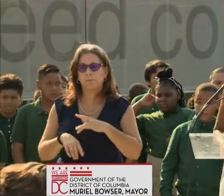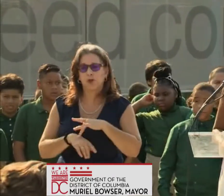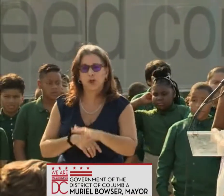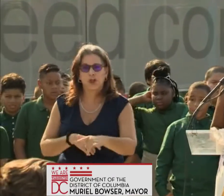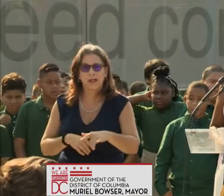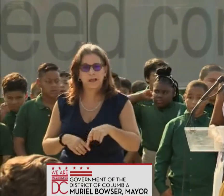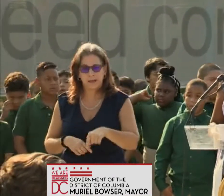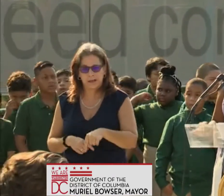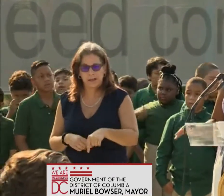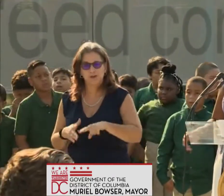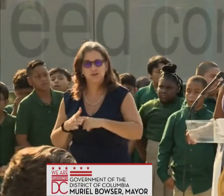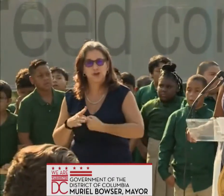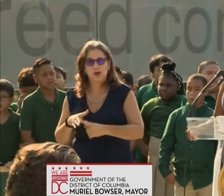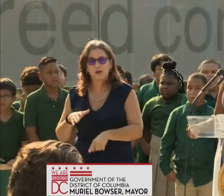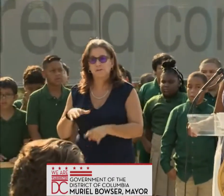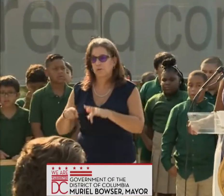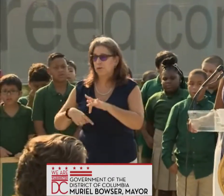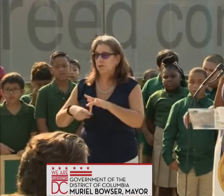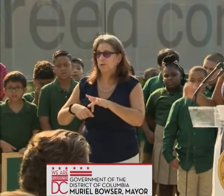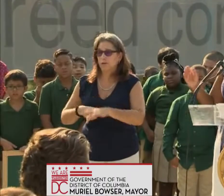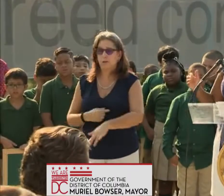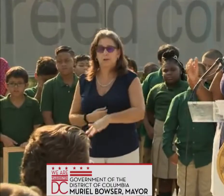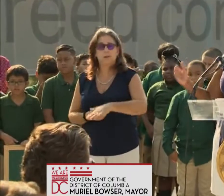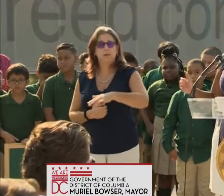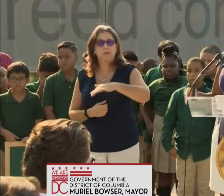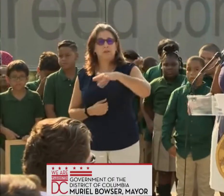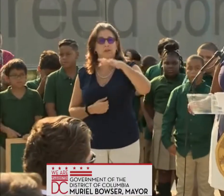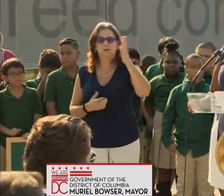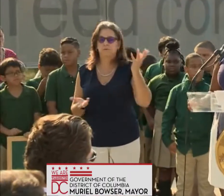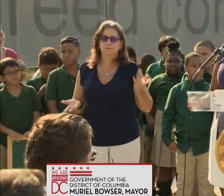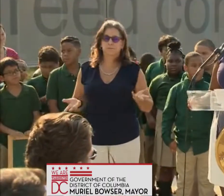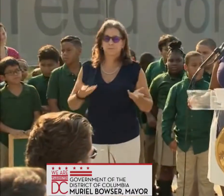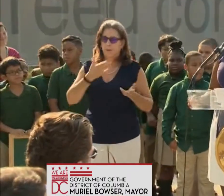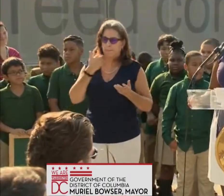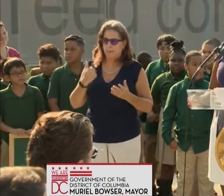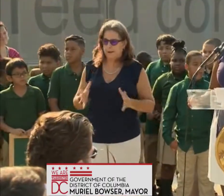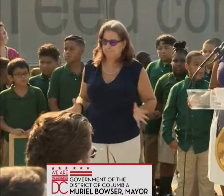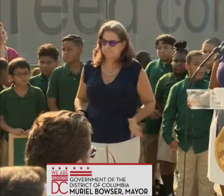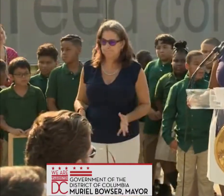counts to coming to school just imagine the academic achievement we